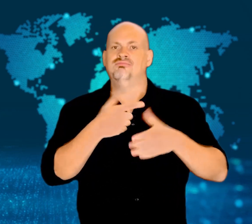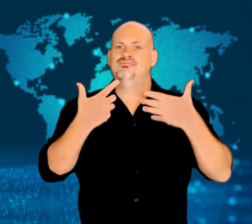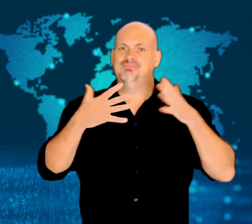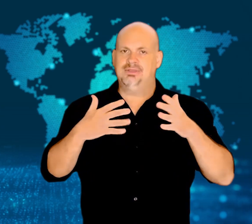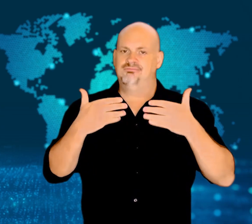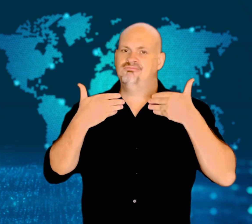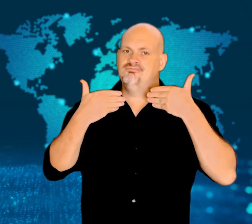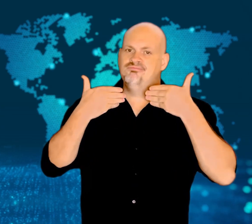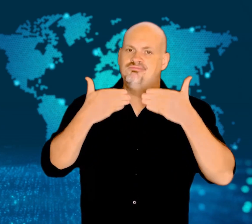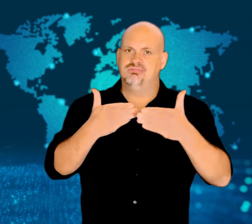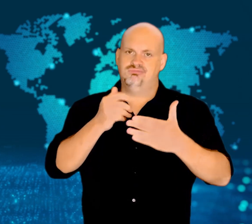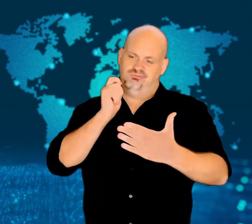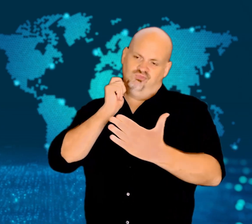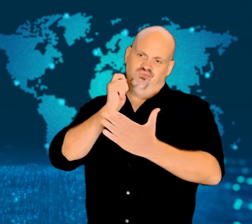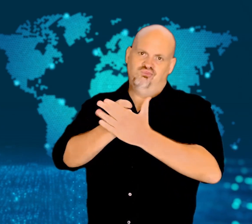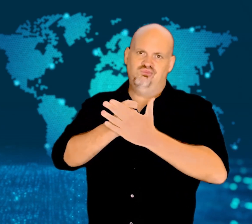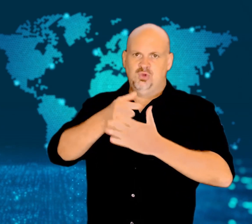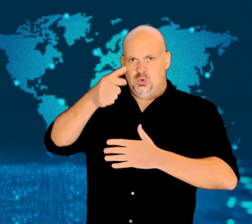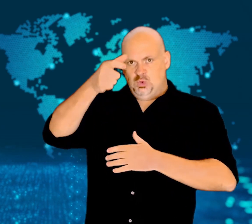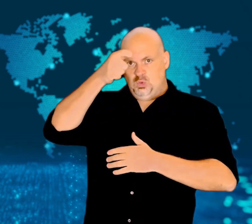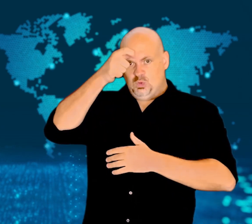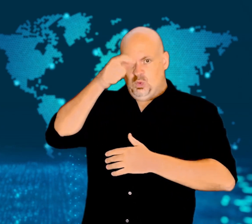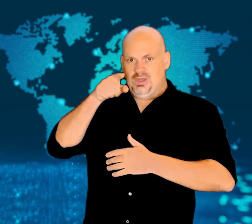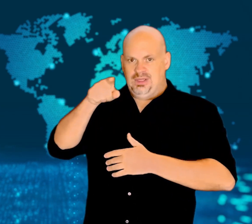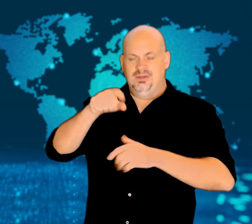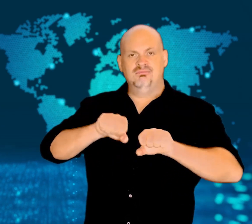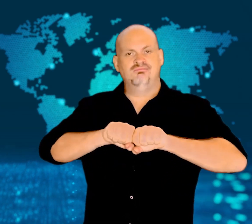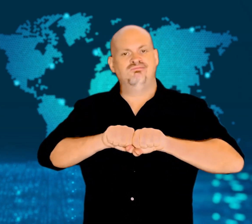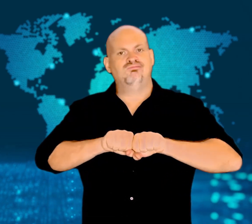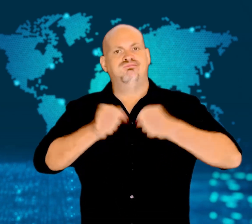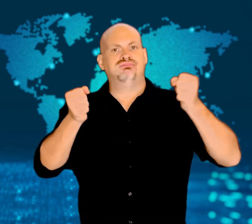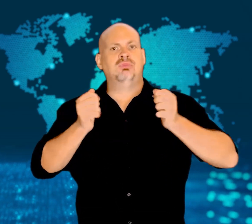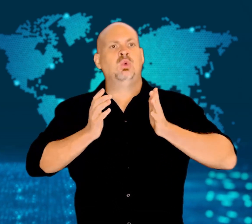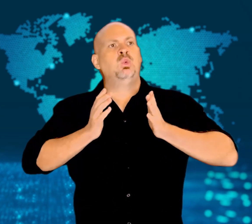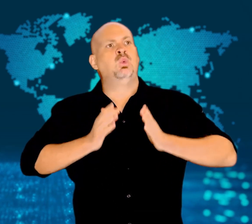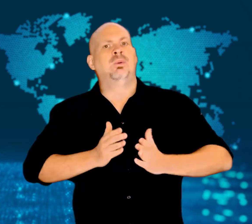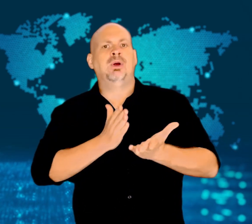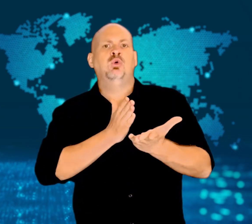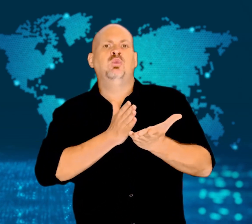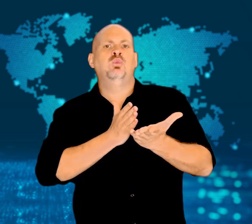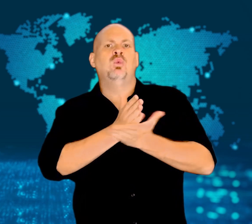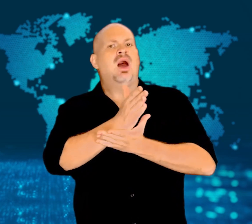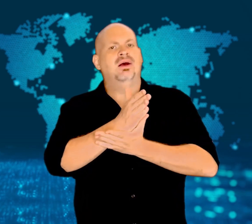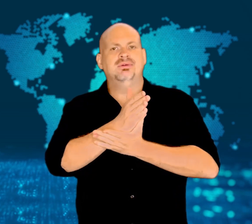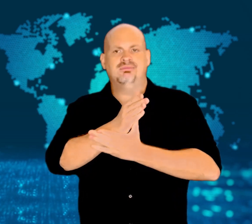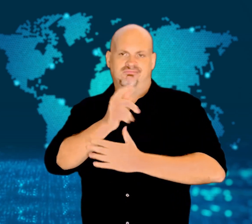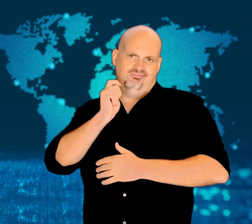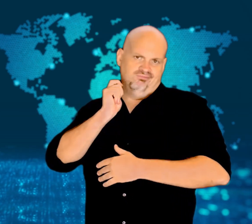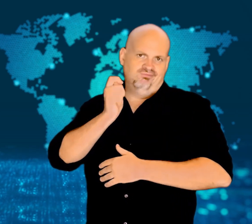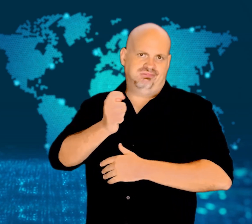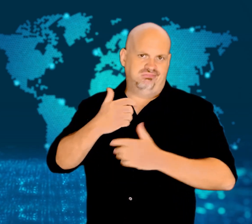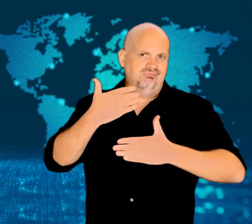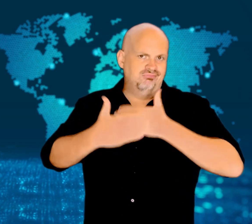Turkey for violating human rights.